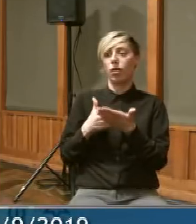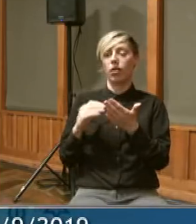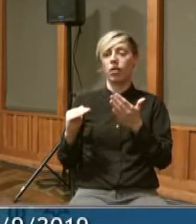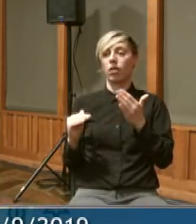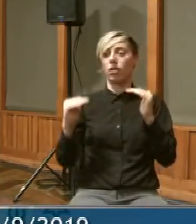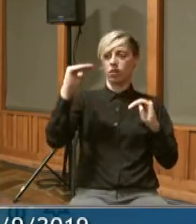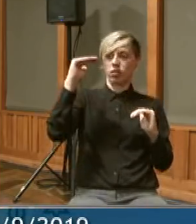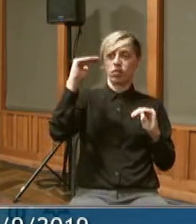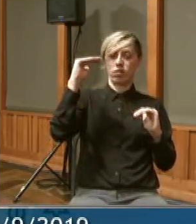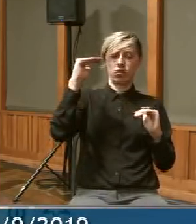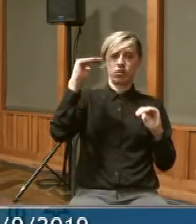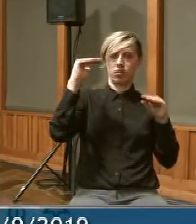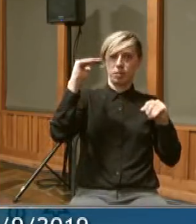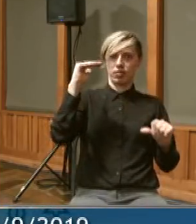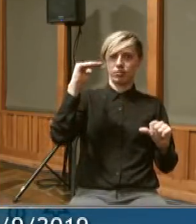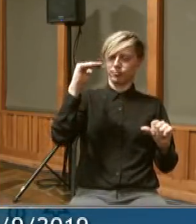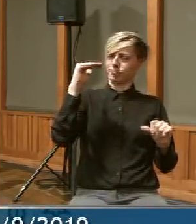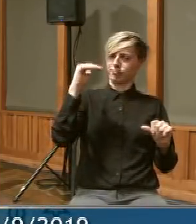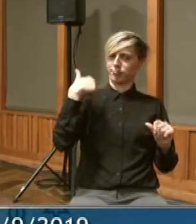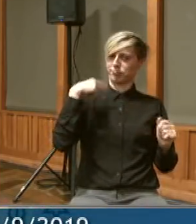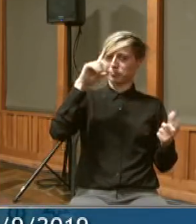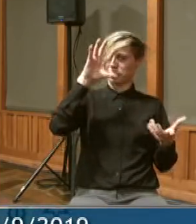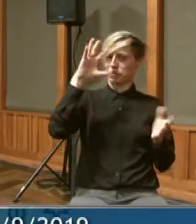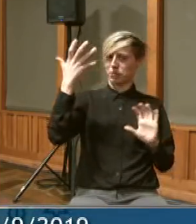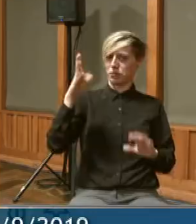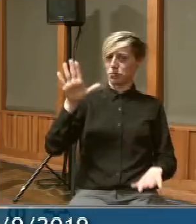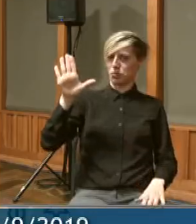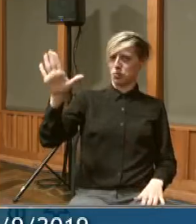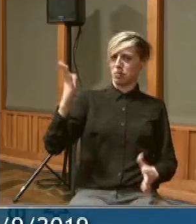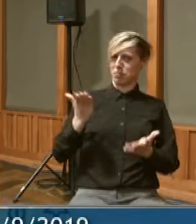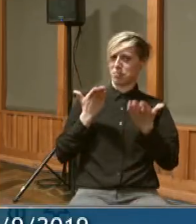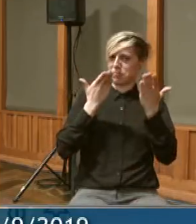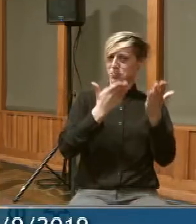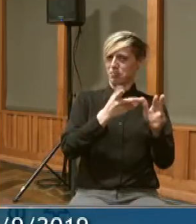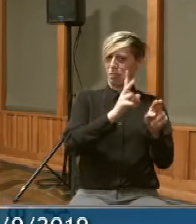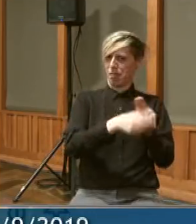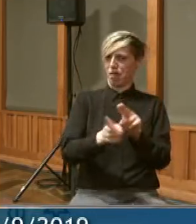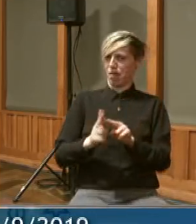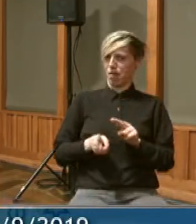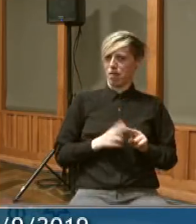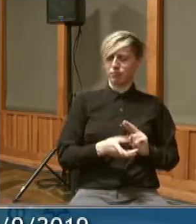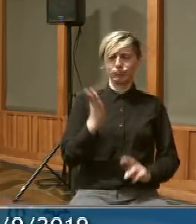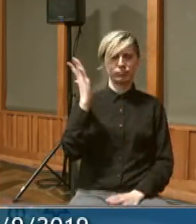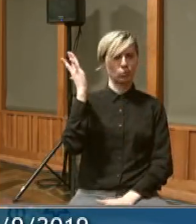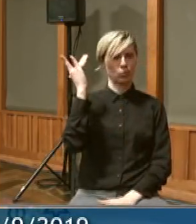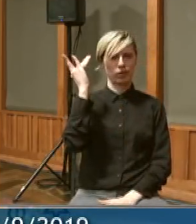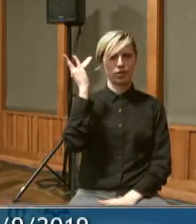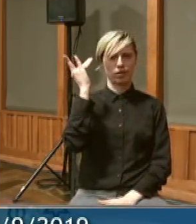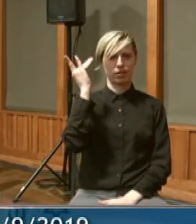BEEN DECLINING BY AS MUCH AS 6% PER YEAR. SO WE'RE CONFUSED. IN LIGHT OF THESE FIGURES WE DO